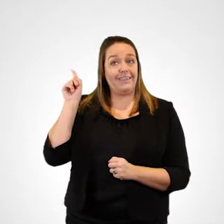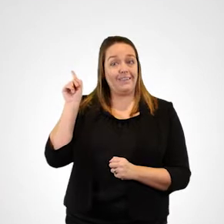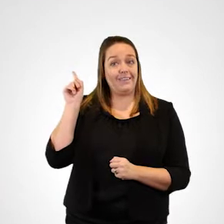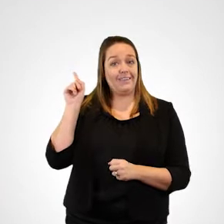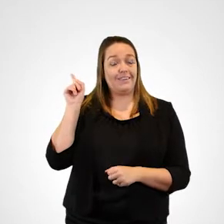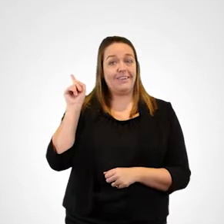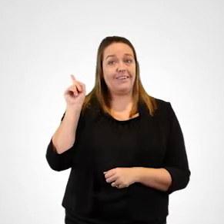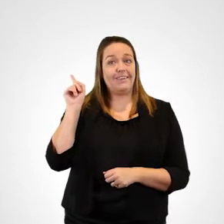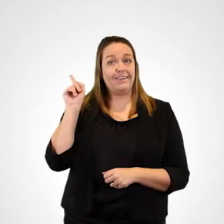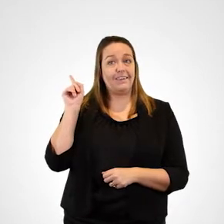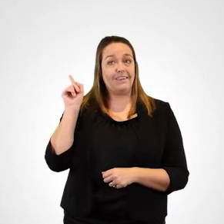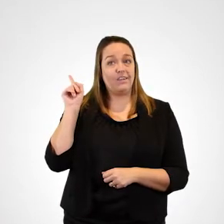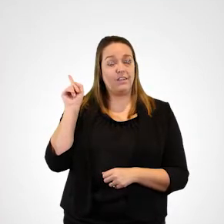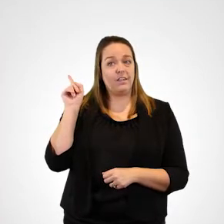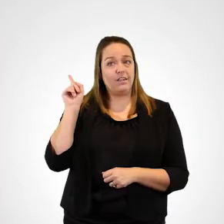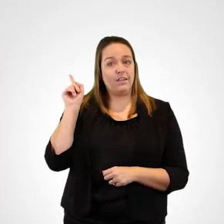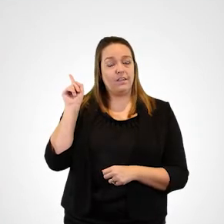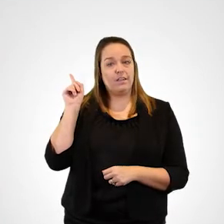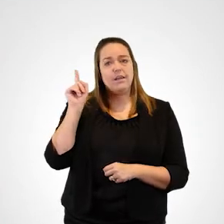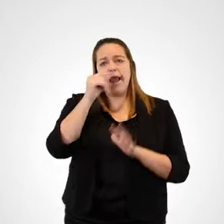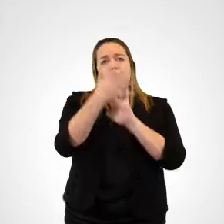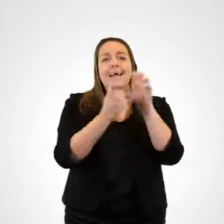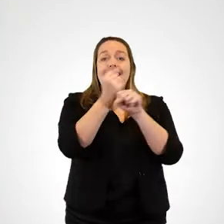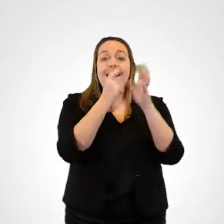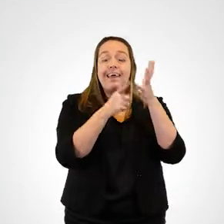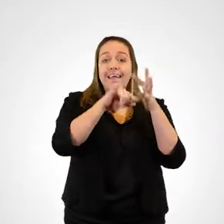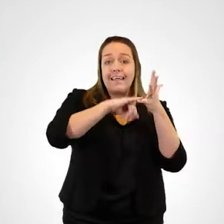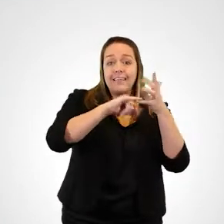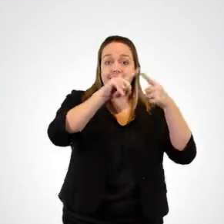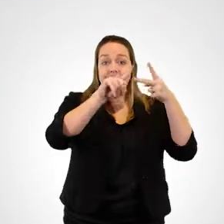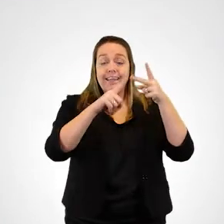but it's also assume and it's also estimate.